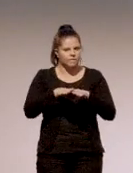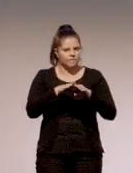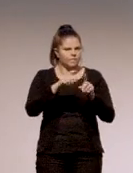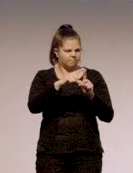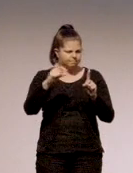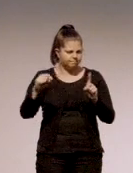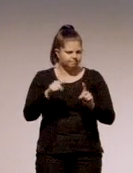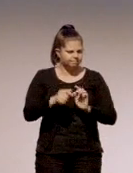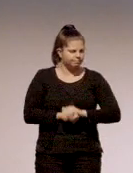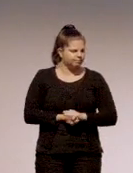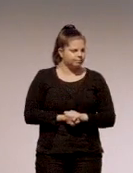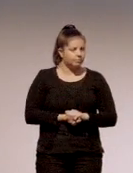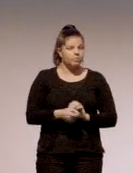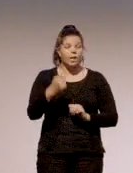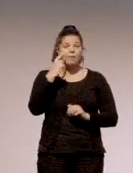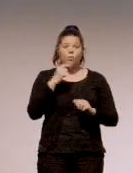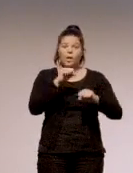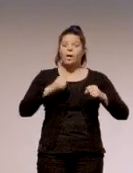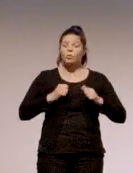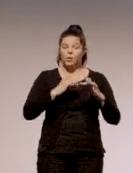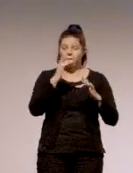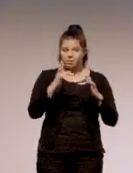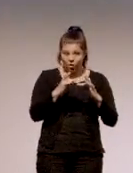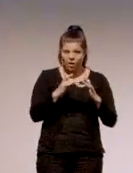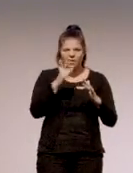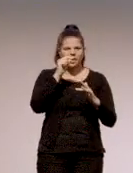If you go to accessibility.sa.gov.eu you'll see lots and lots of information.